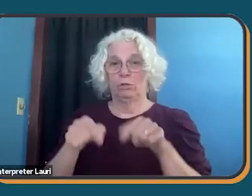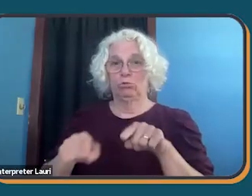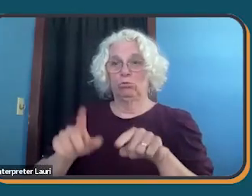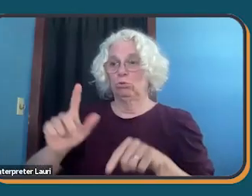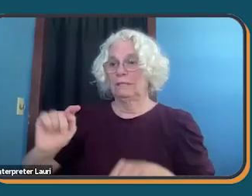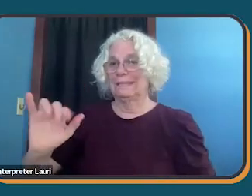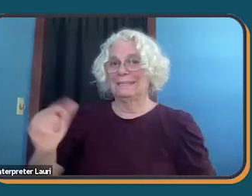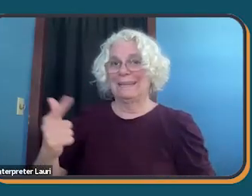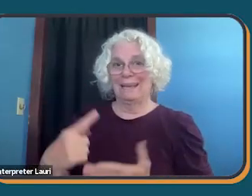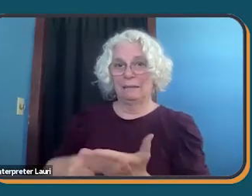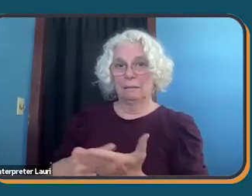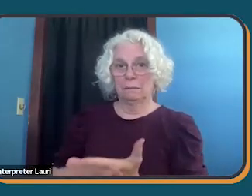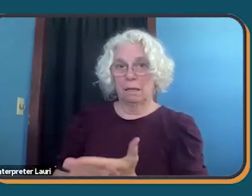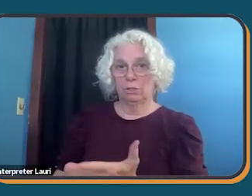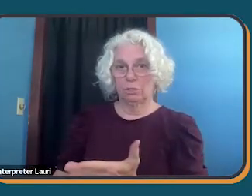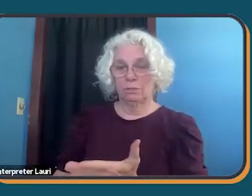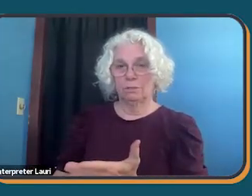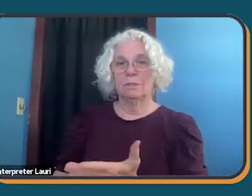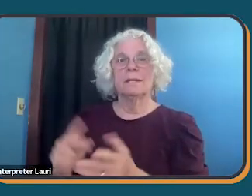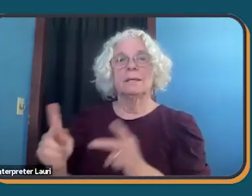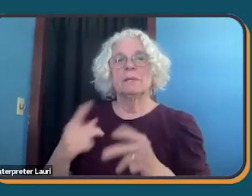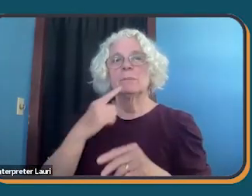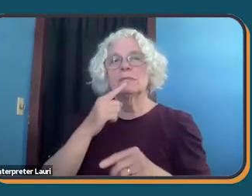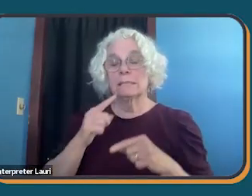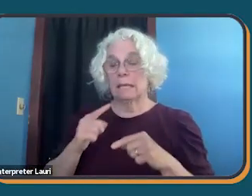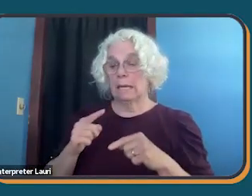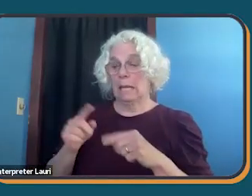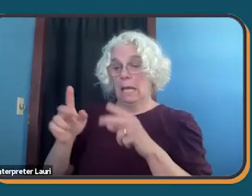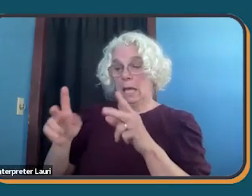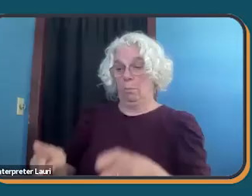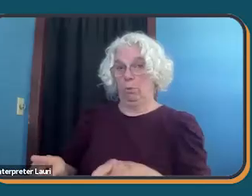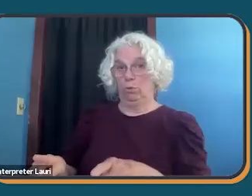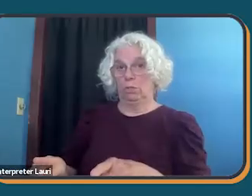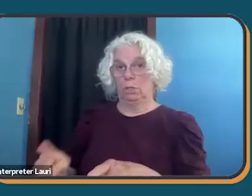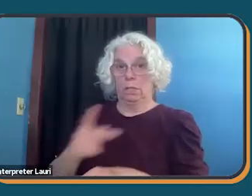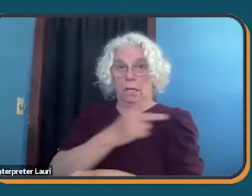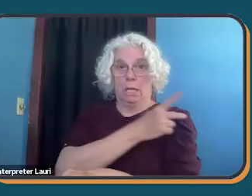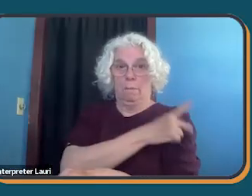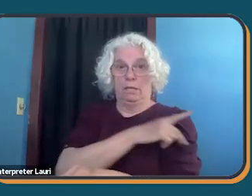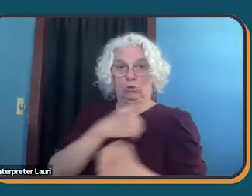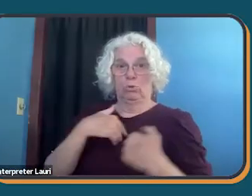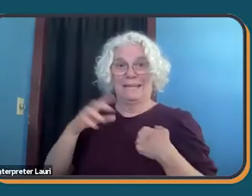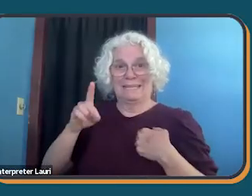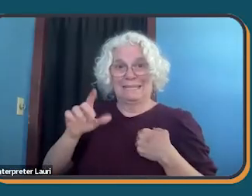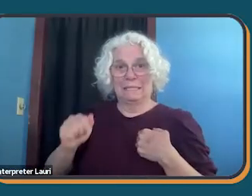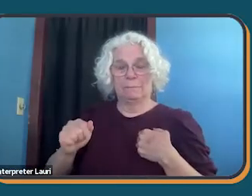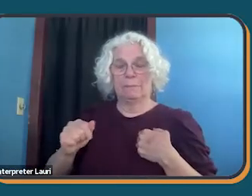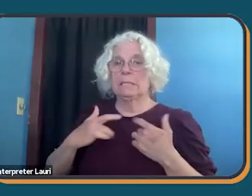from our TAG discussions was how patients with disabilities are forced to fight for accommodations